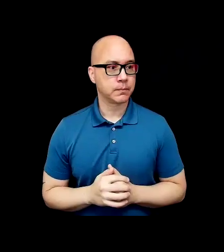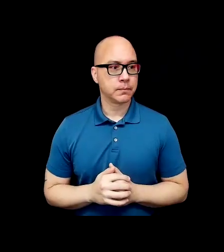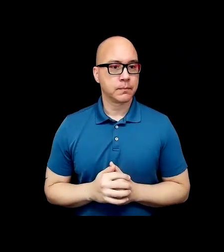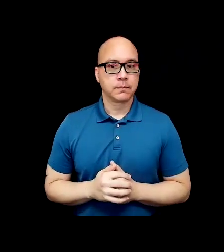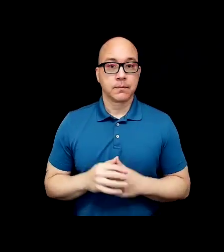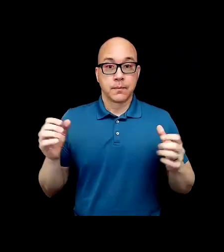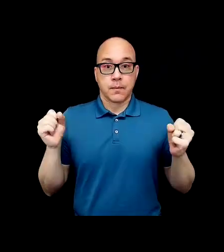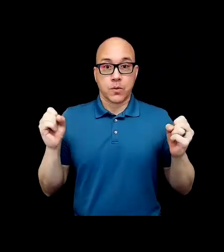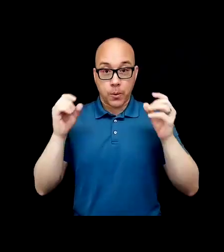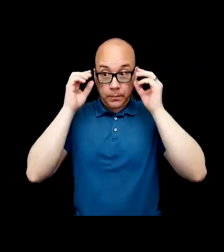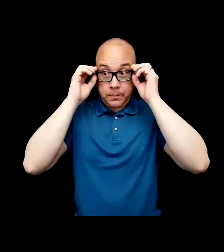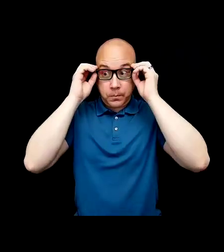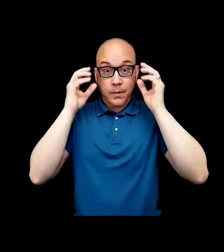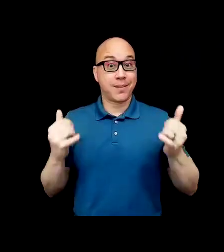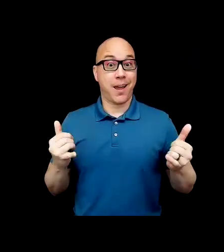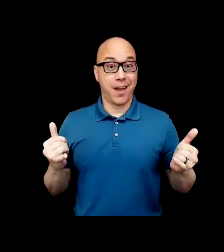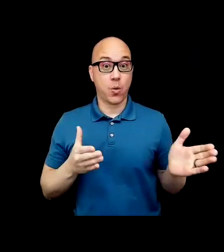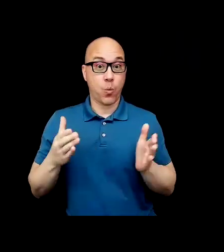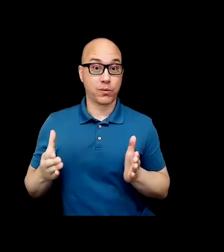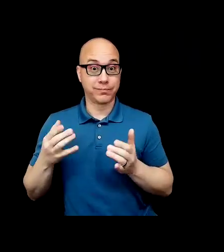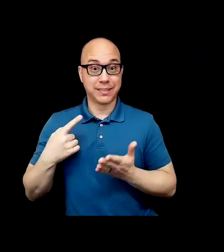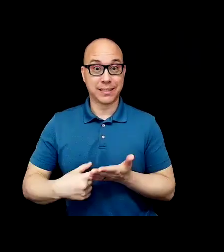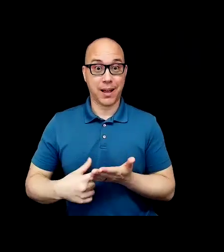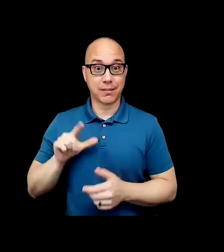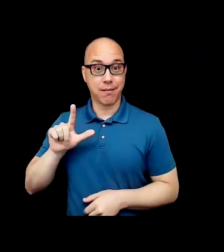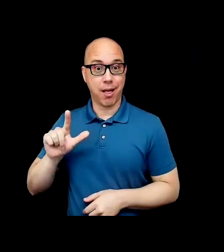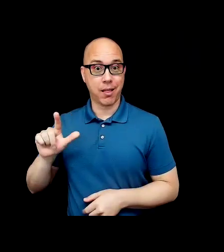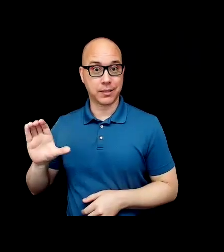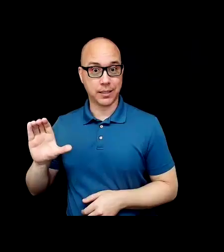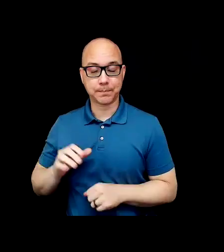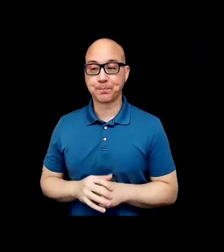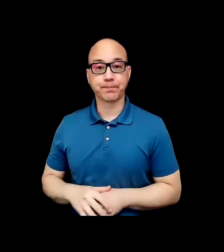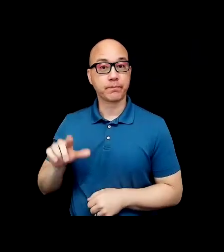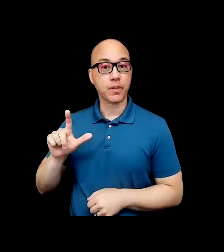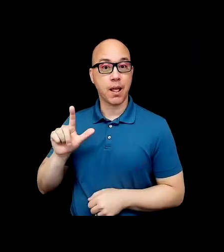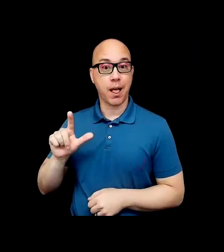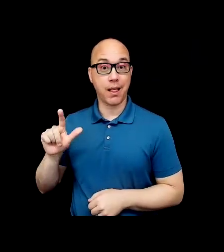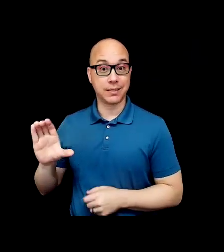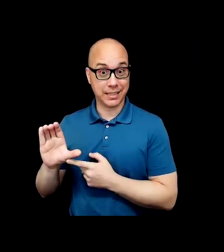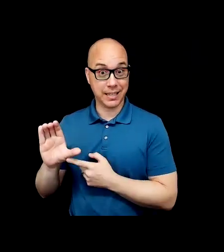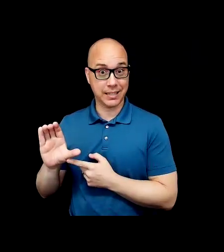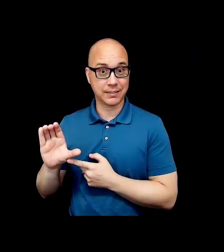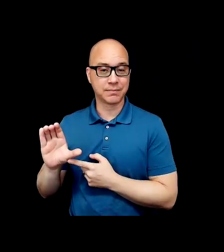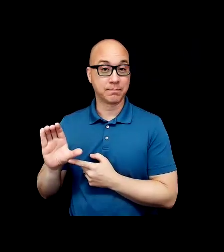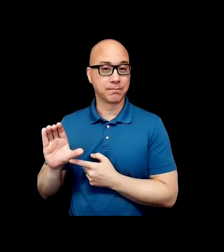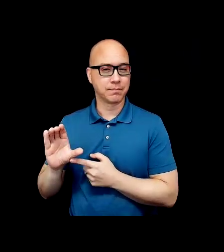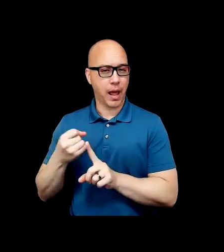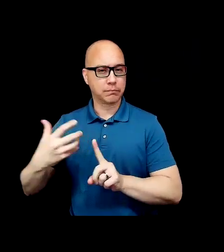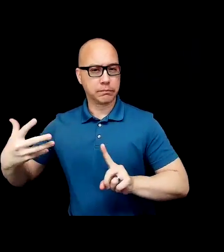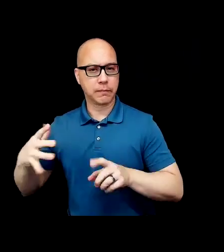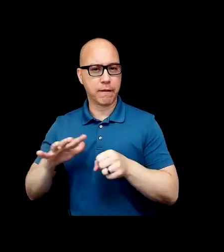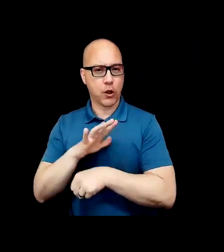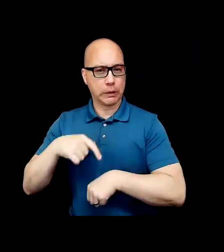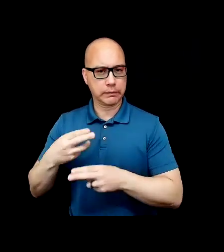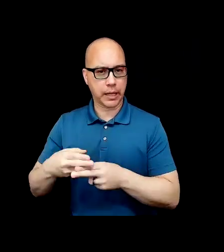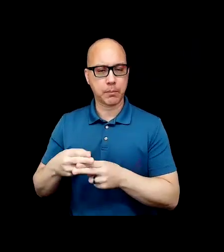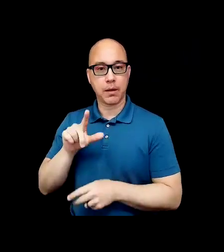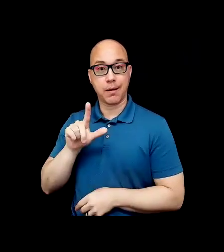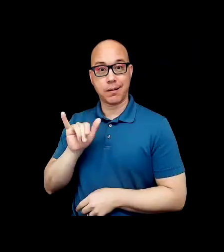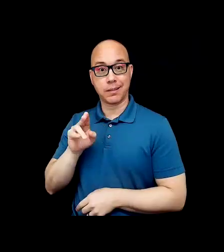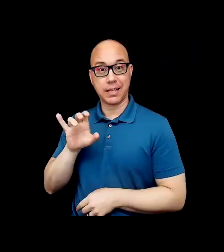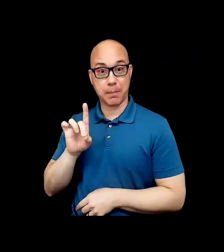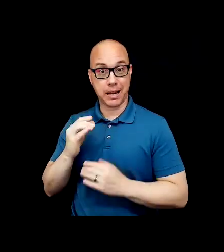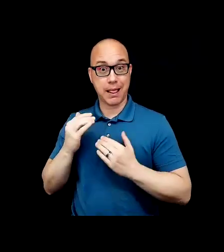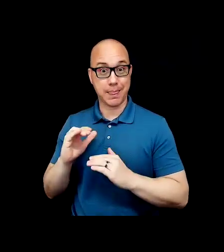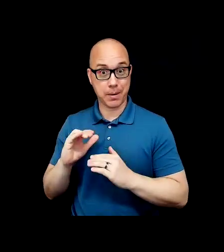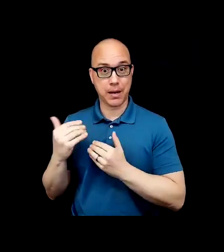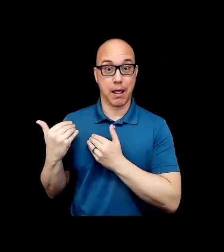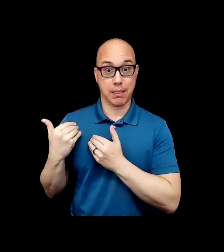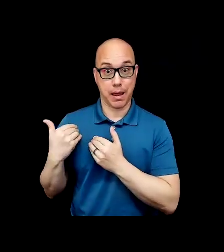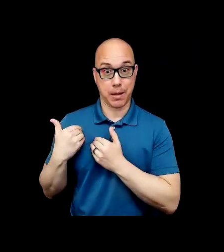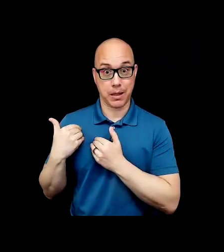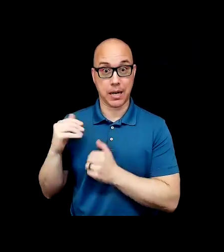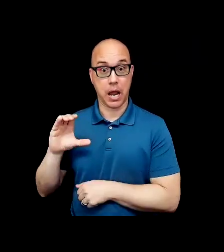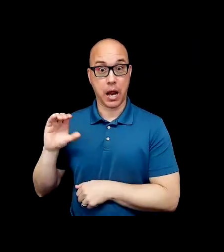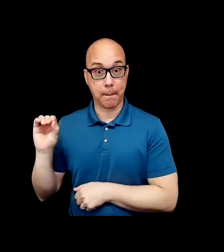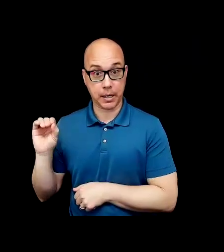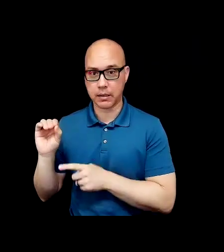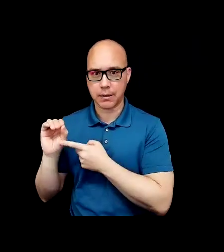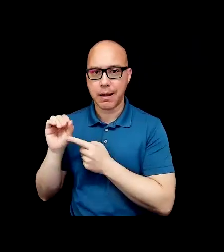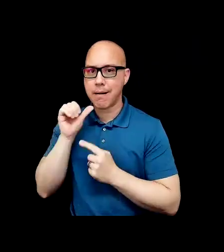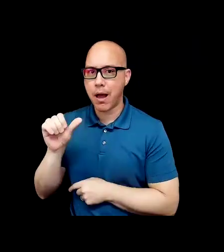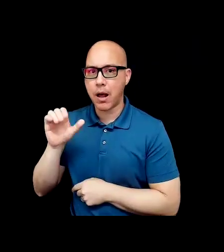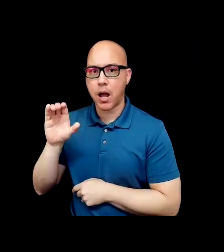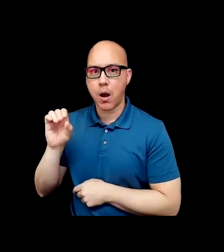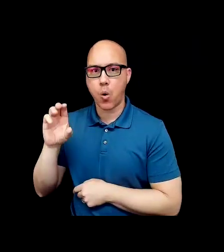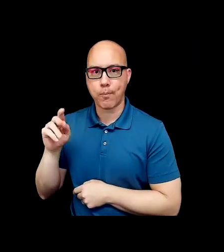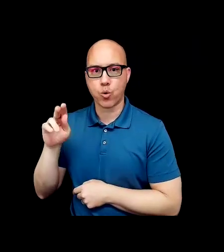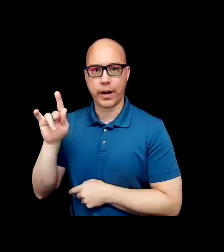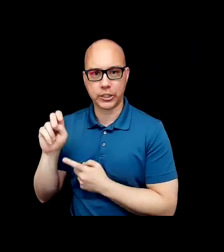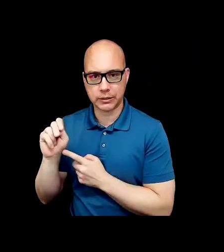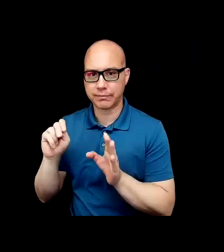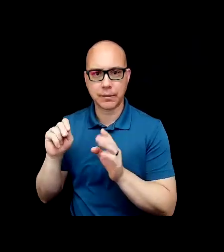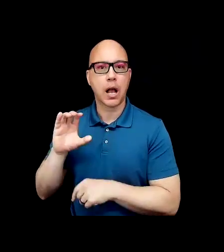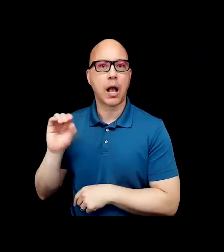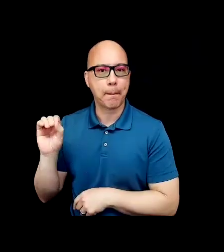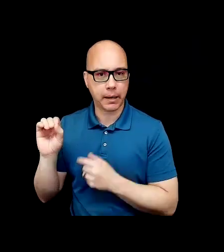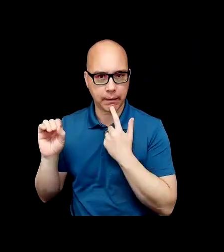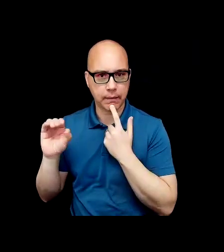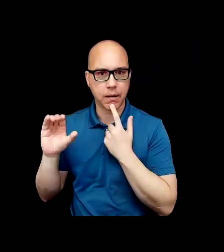So, let's discuss an LLC. An LLC is not a corporation. People get it confused. It is